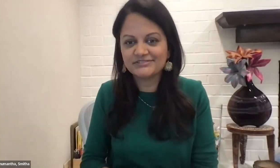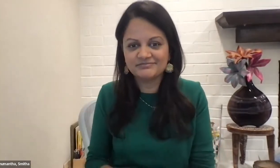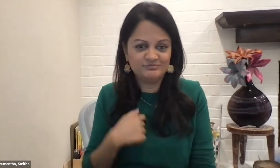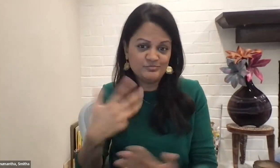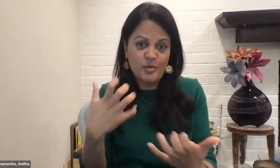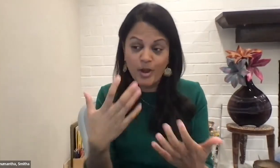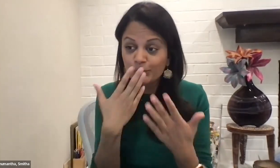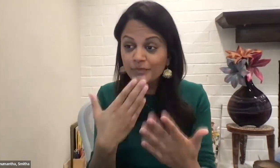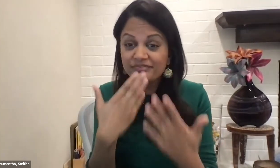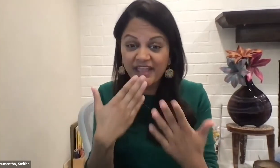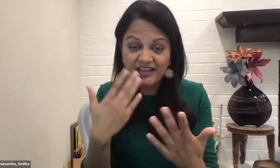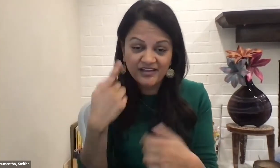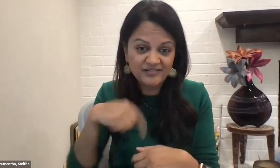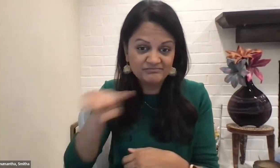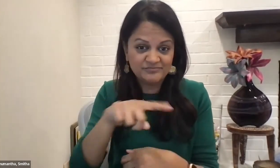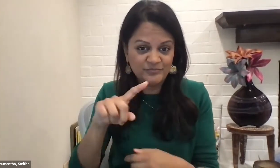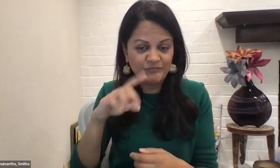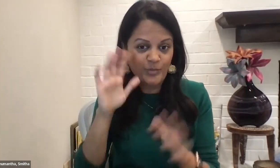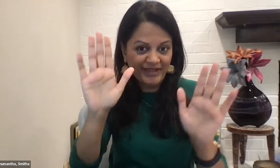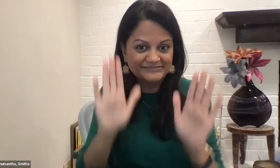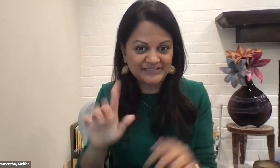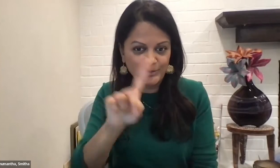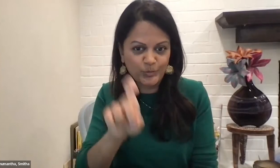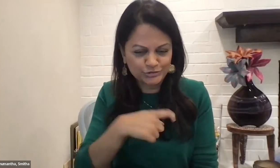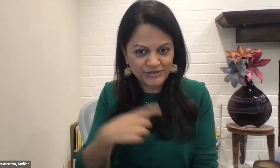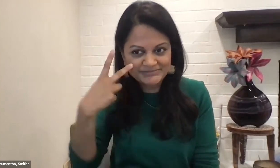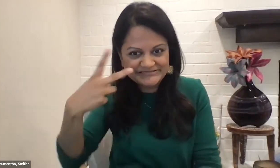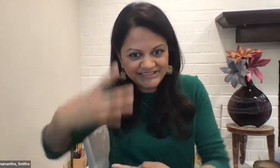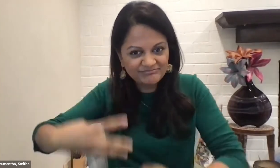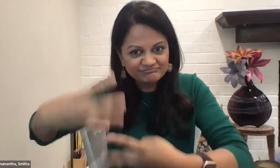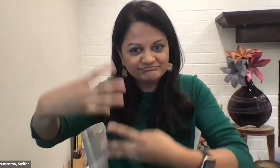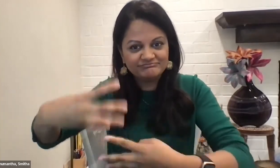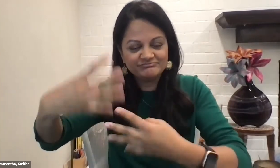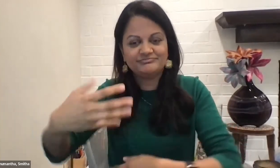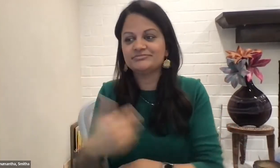It really--it really hit home, so I want to thank all of you for the wonderful questions